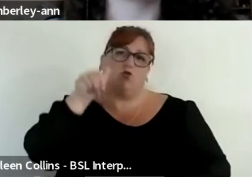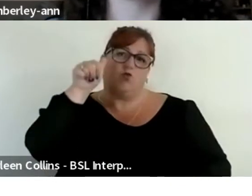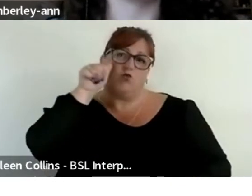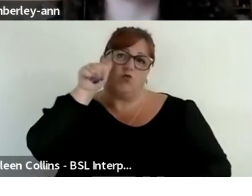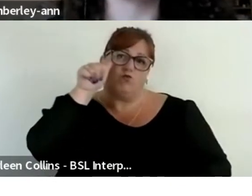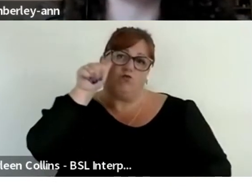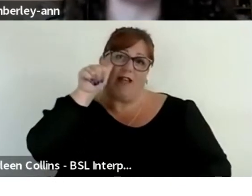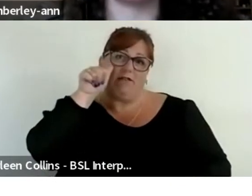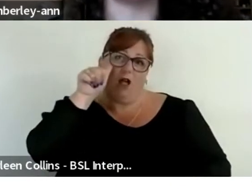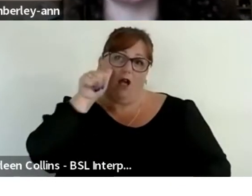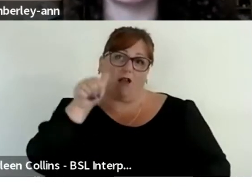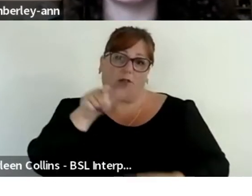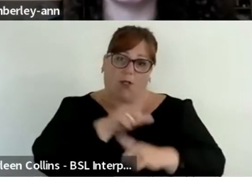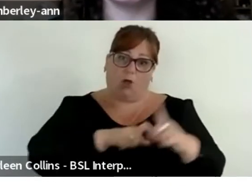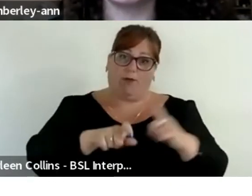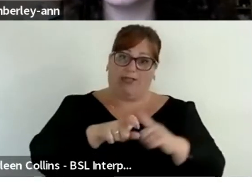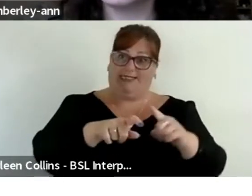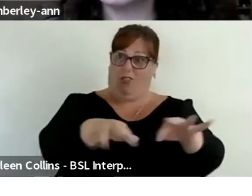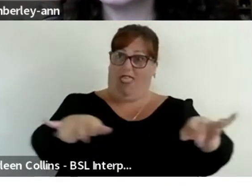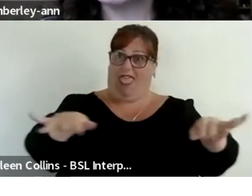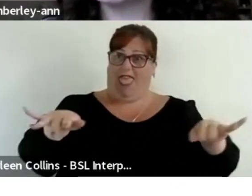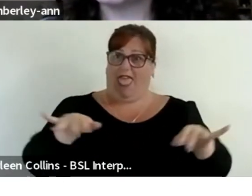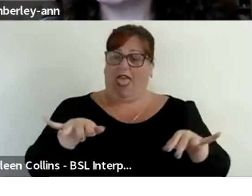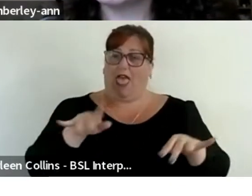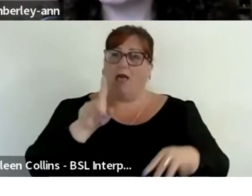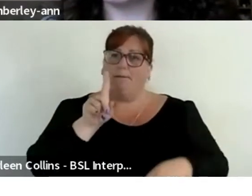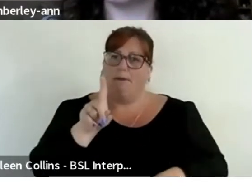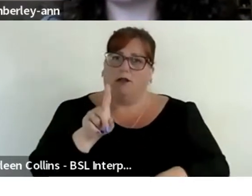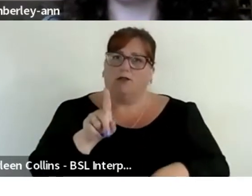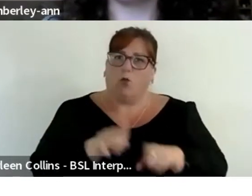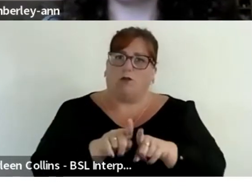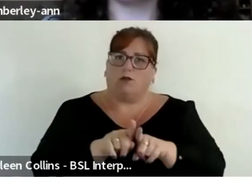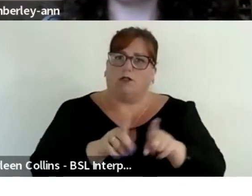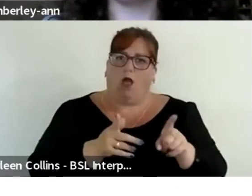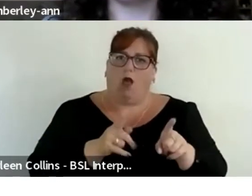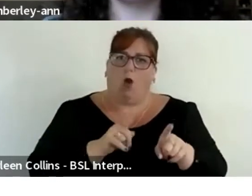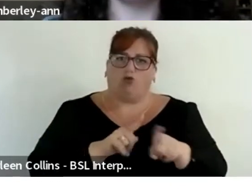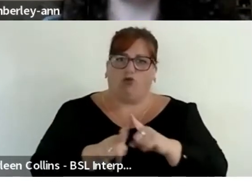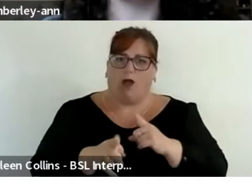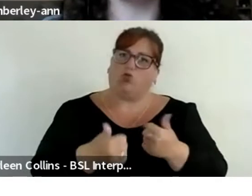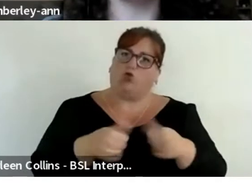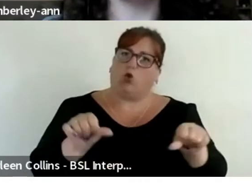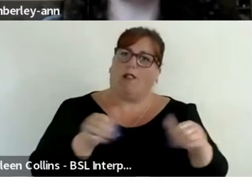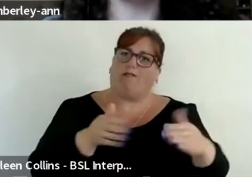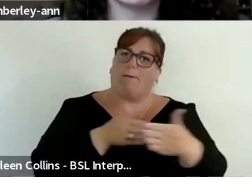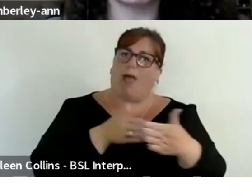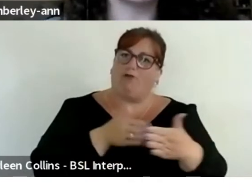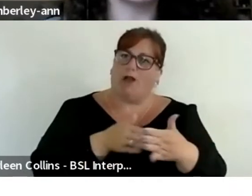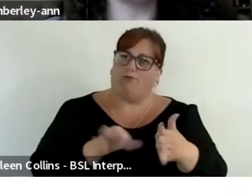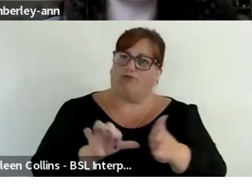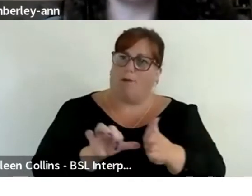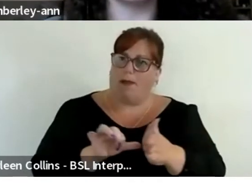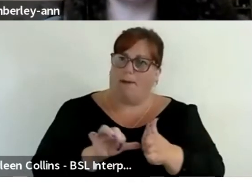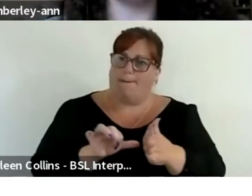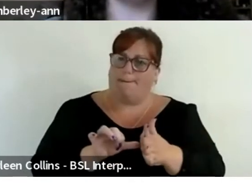the barriers at a systemic level. So, our strategy for us is one of our inclusion priorities for this year.